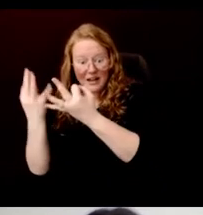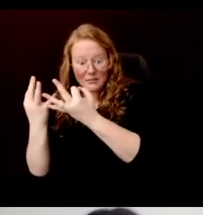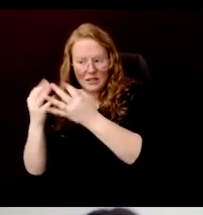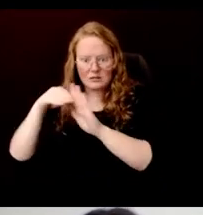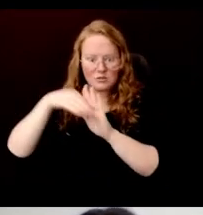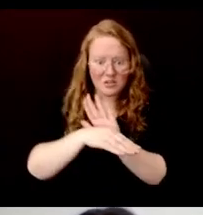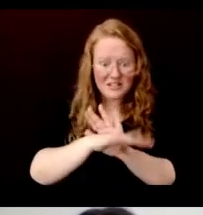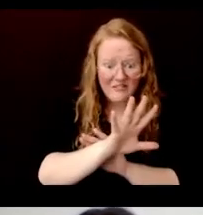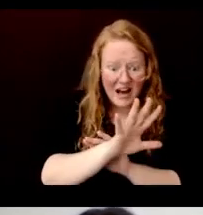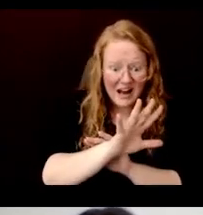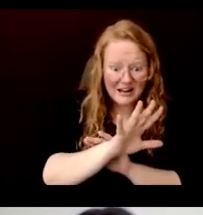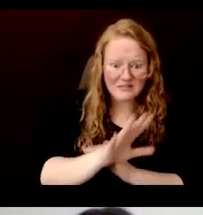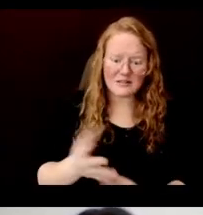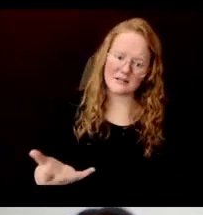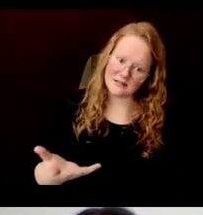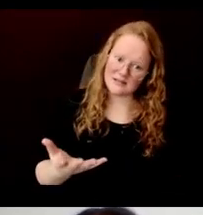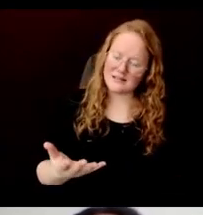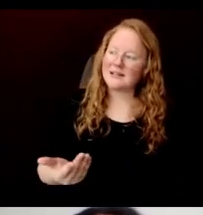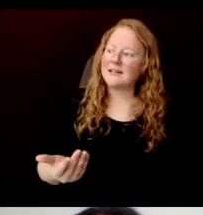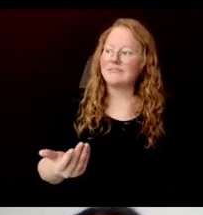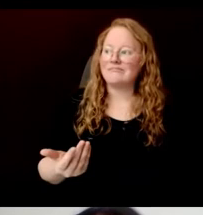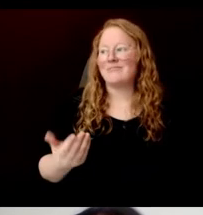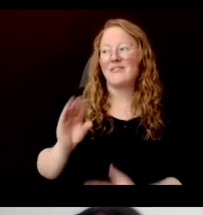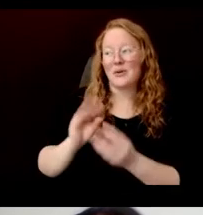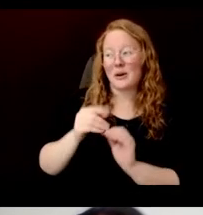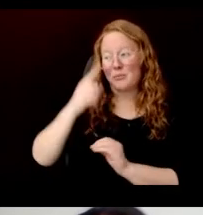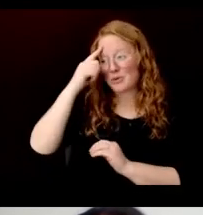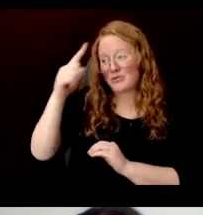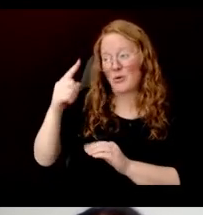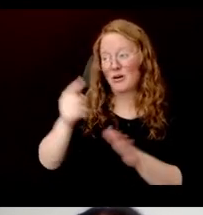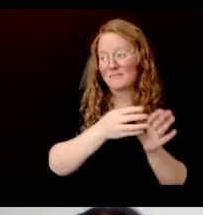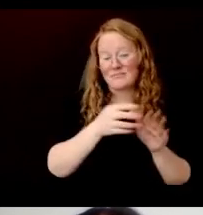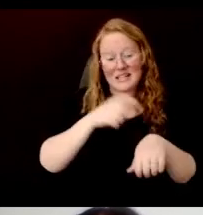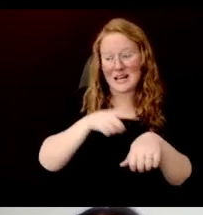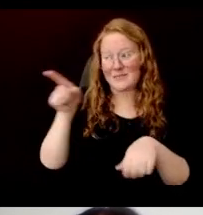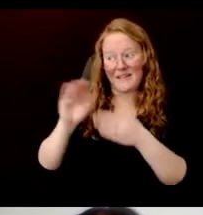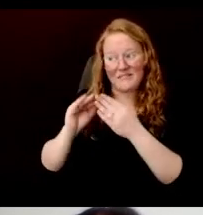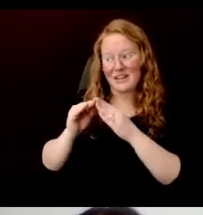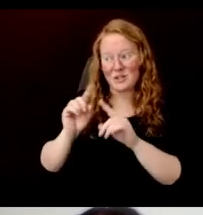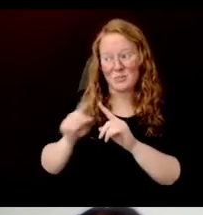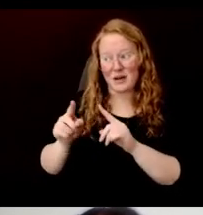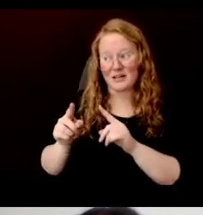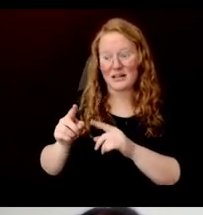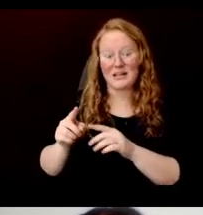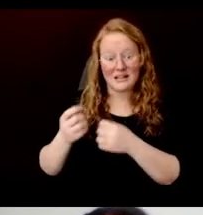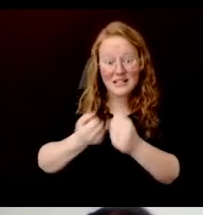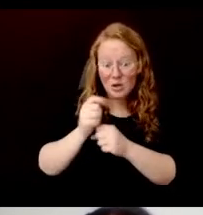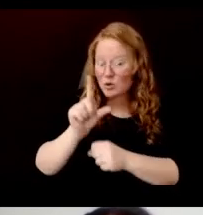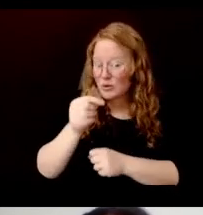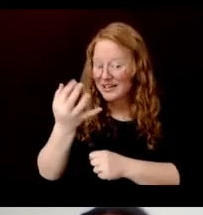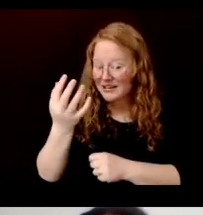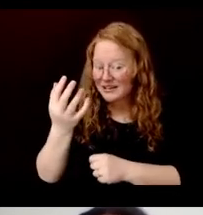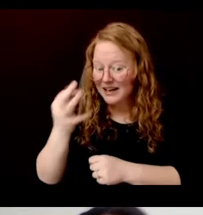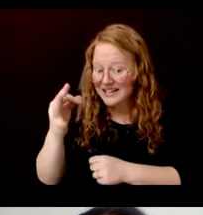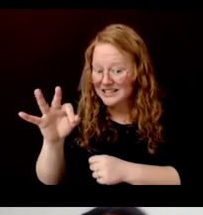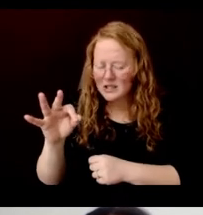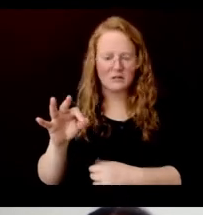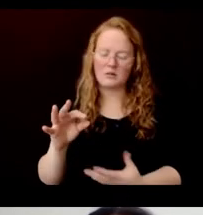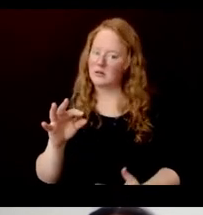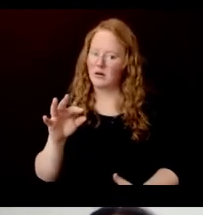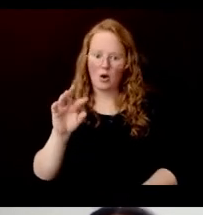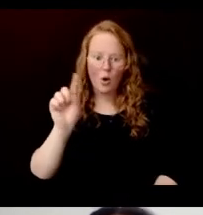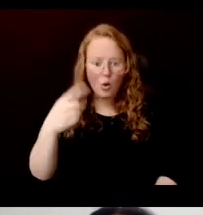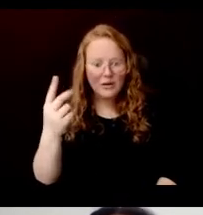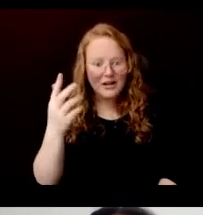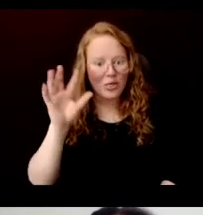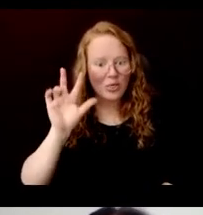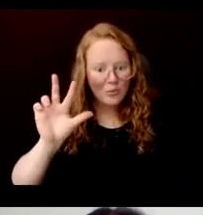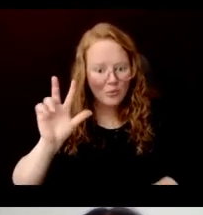And then I don't have numbers over time for this village, but in 2019, only 3 people were still making paper by hand.